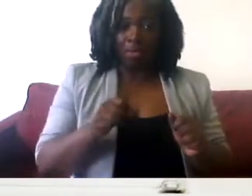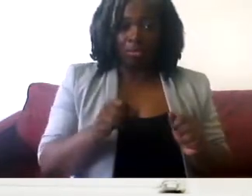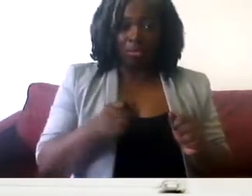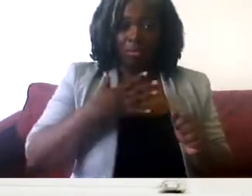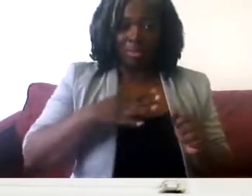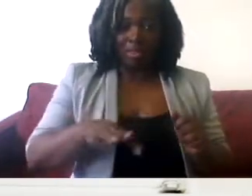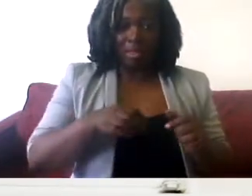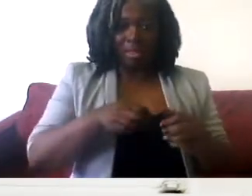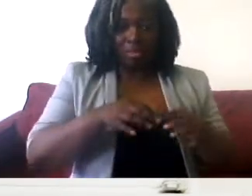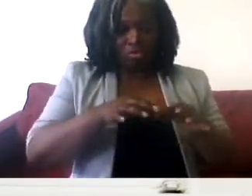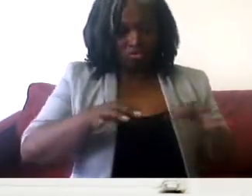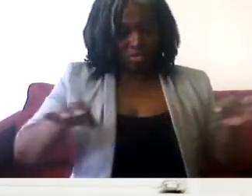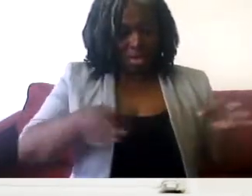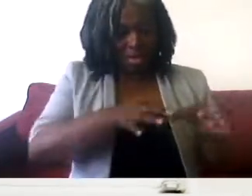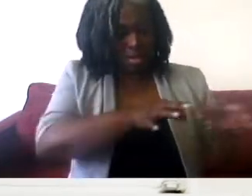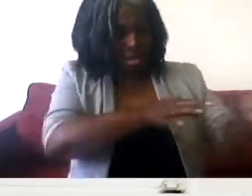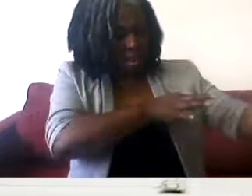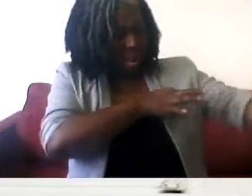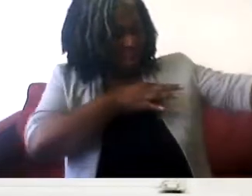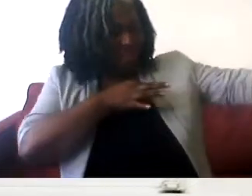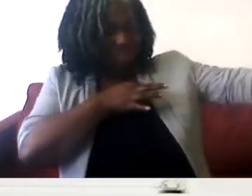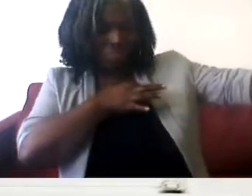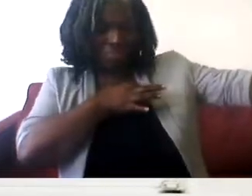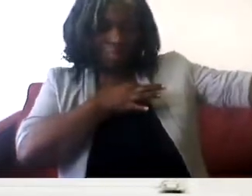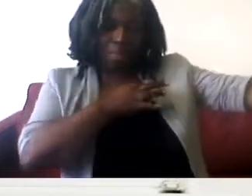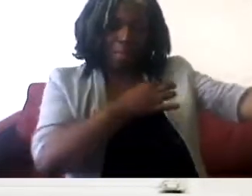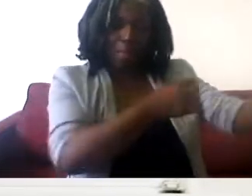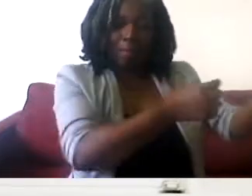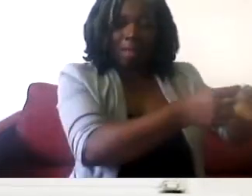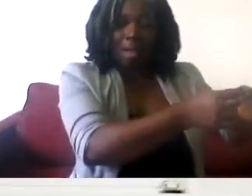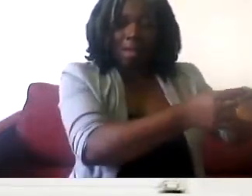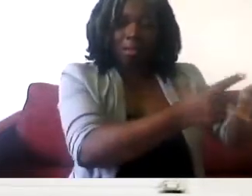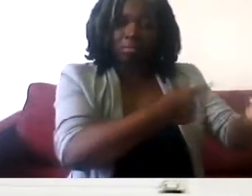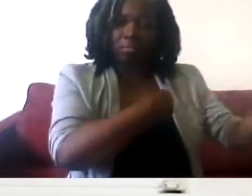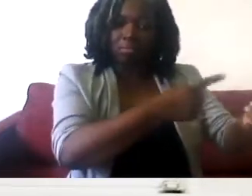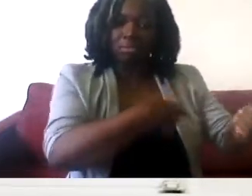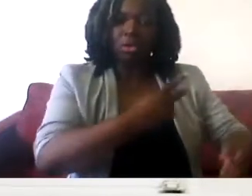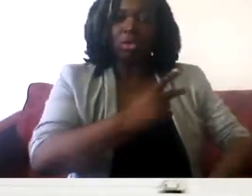piece of string that is double the length of one arm.